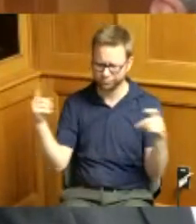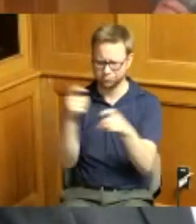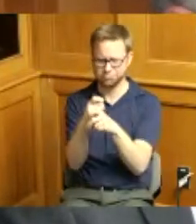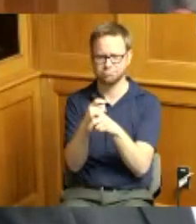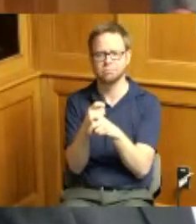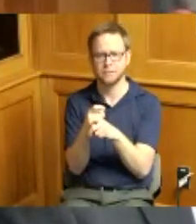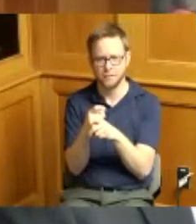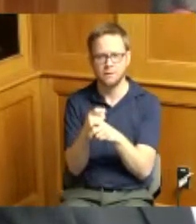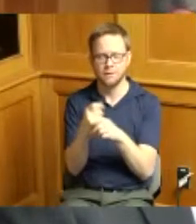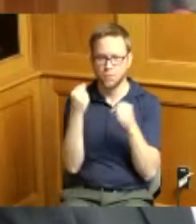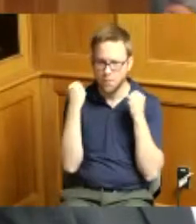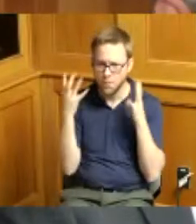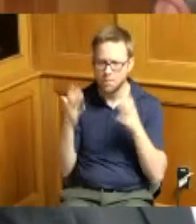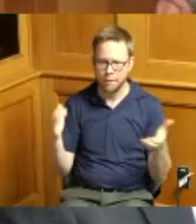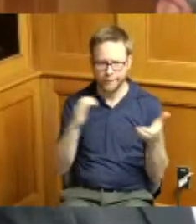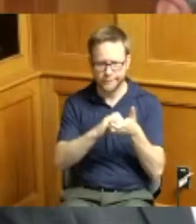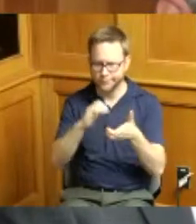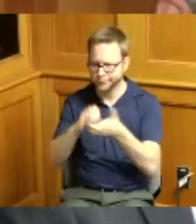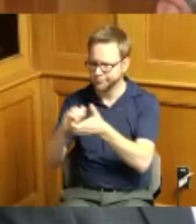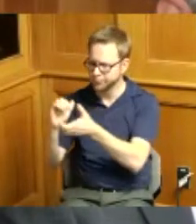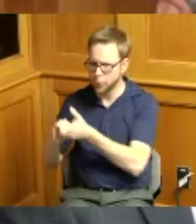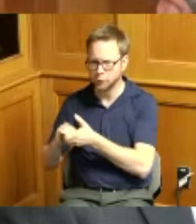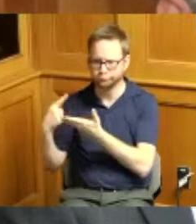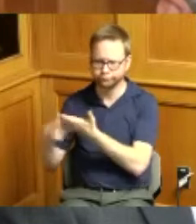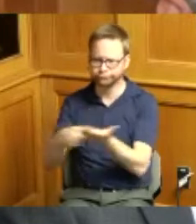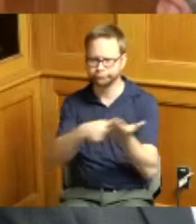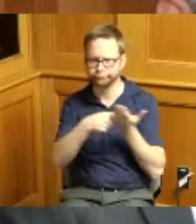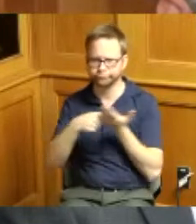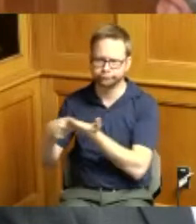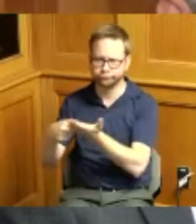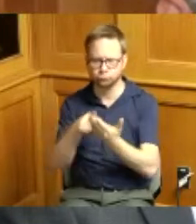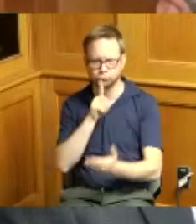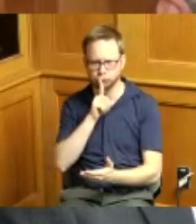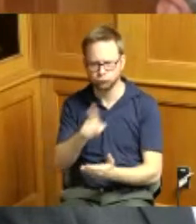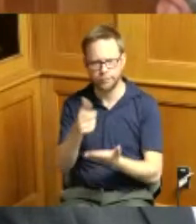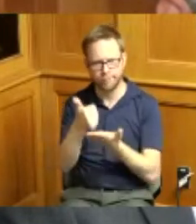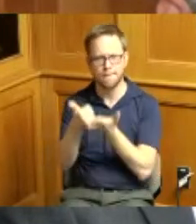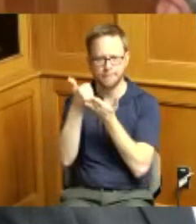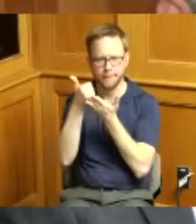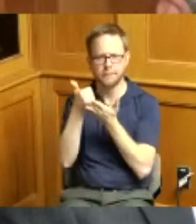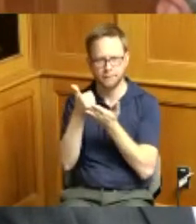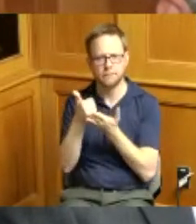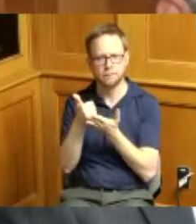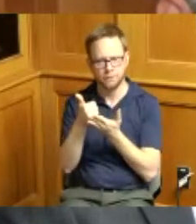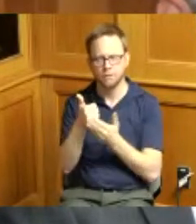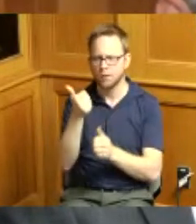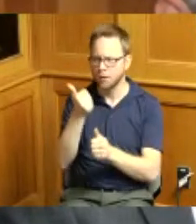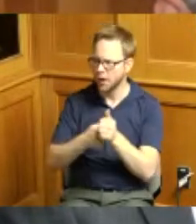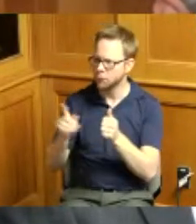the table that was a really beneficial breakout session to hear everybody's interest and where